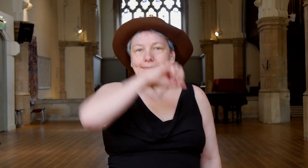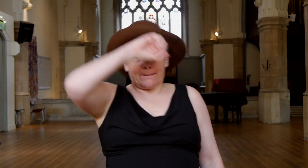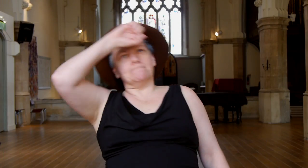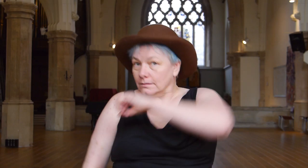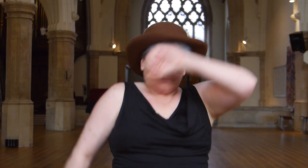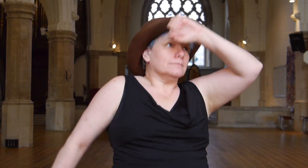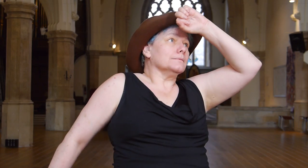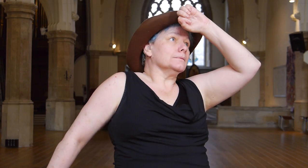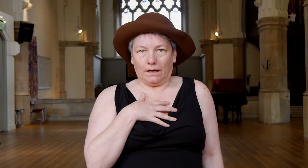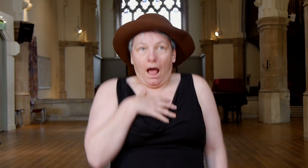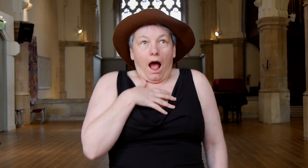It's a melodrama